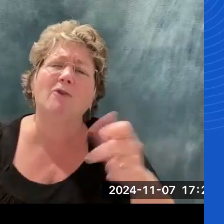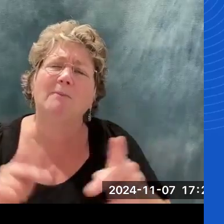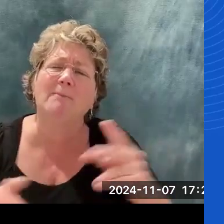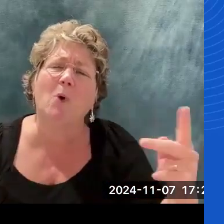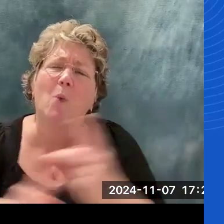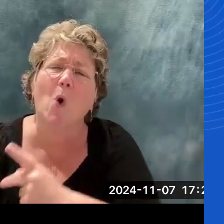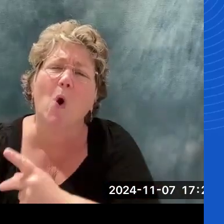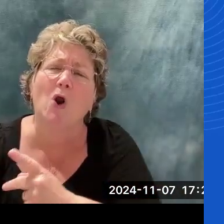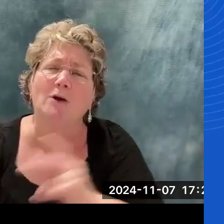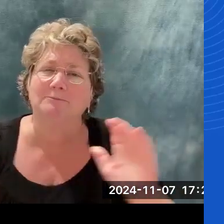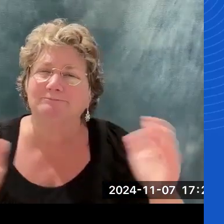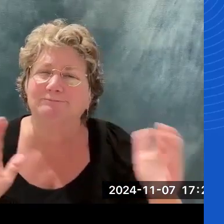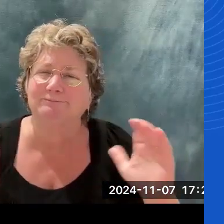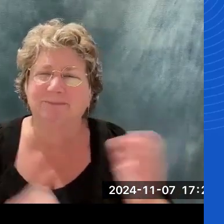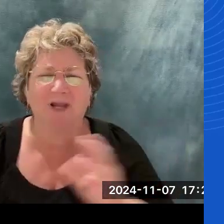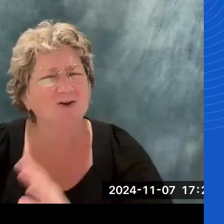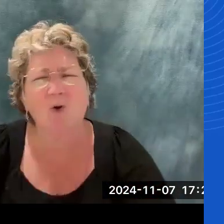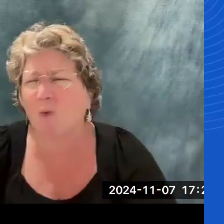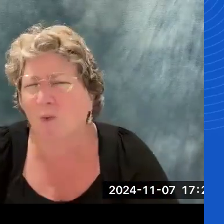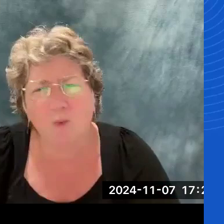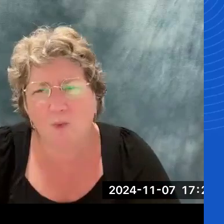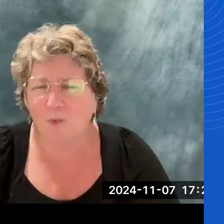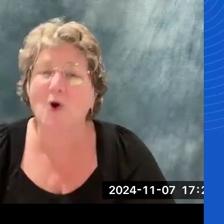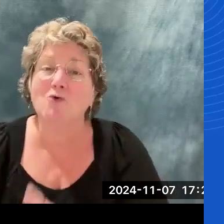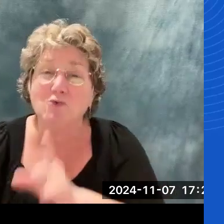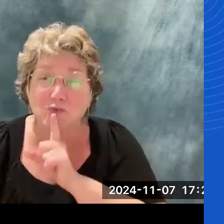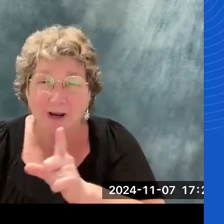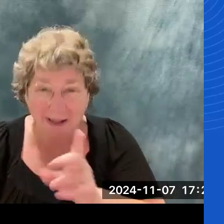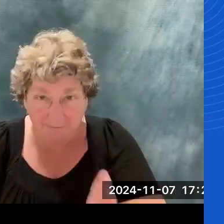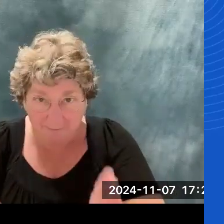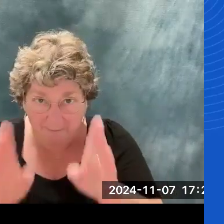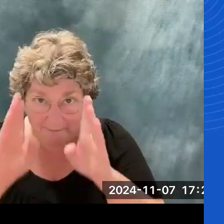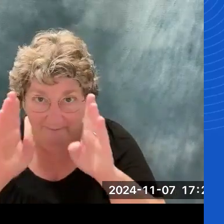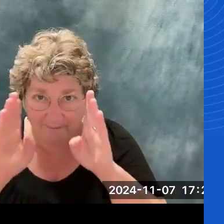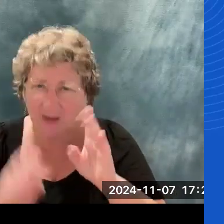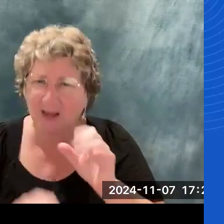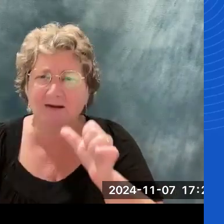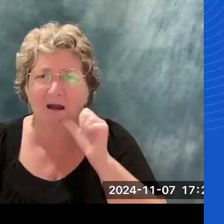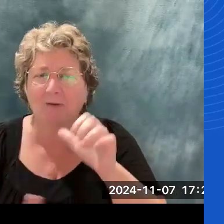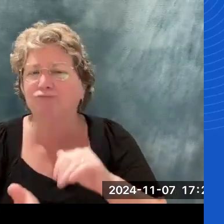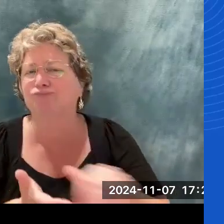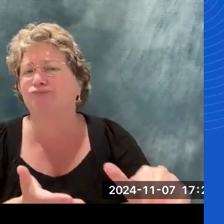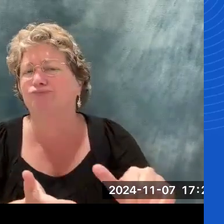Without judgment, really hearing what they're saying, avoiding dismissing them, and really